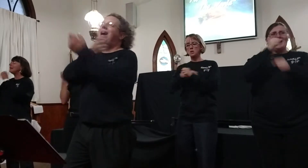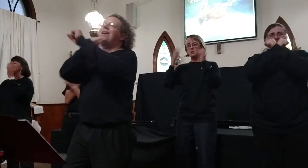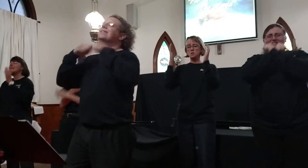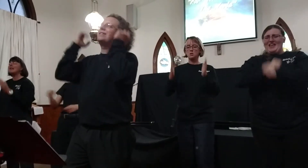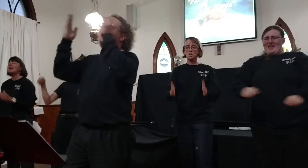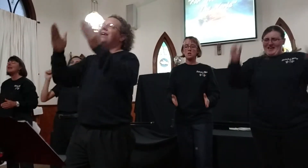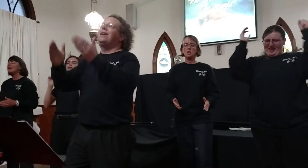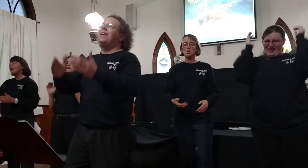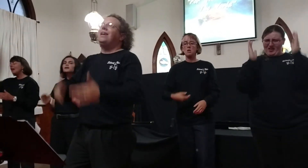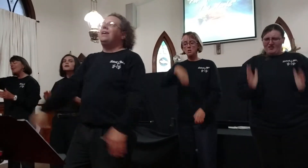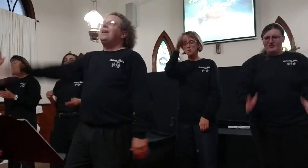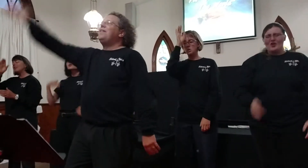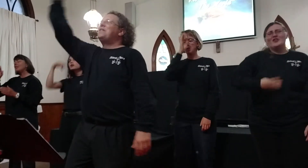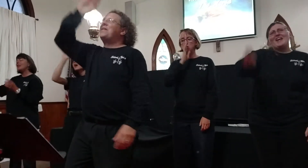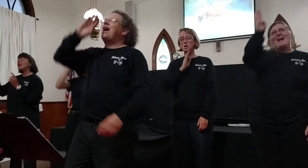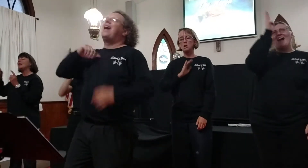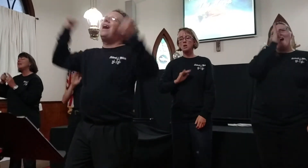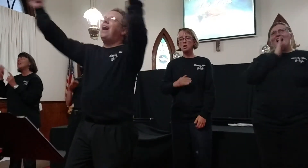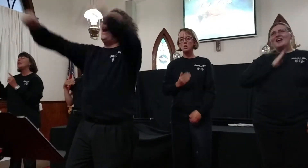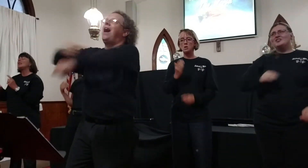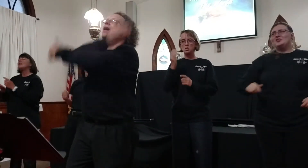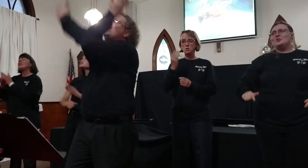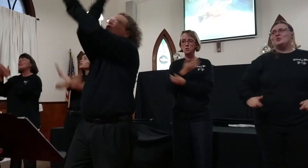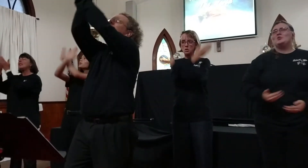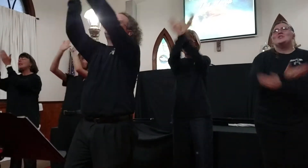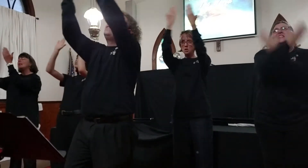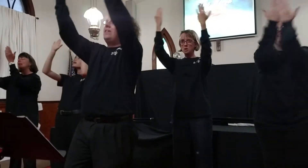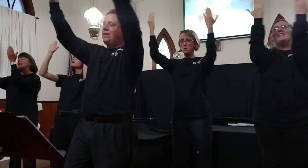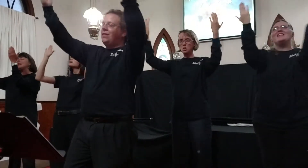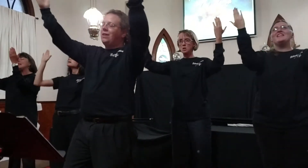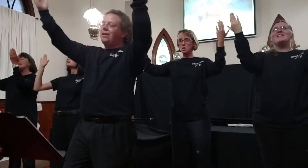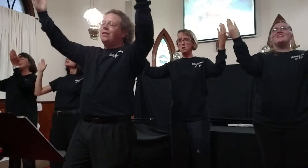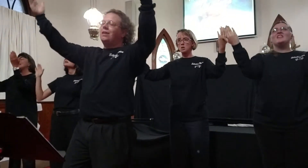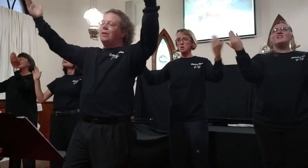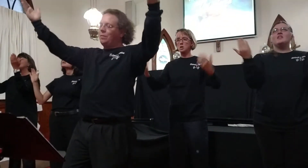My Savior God, to thee